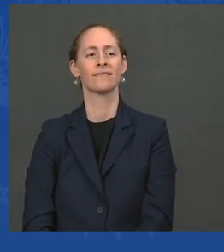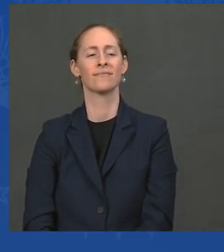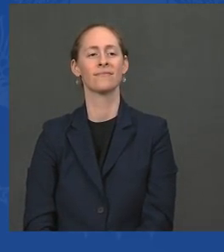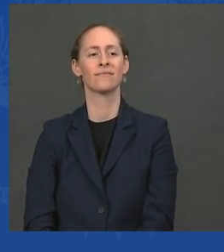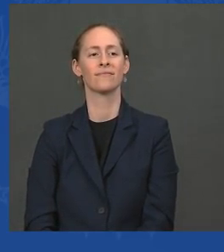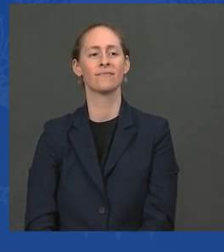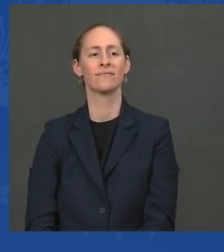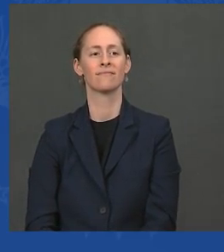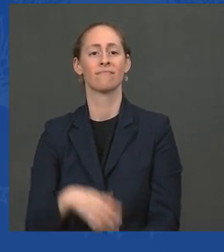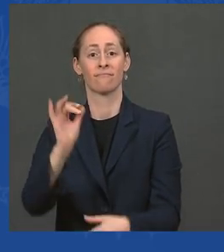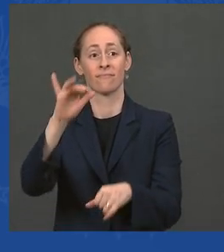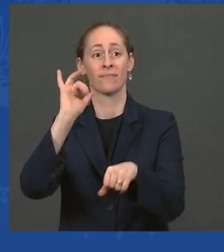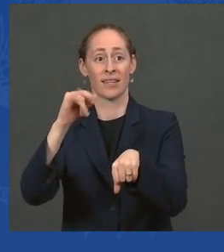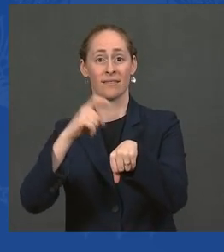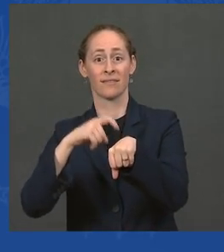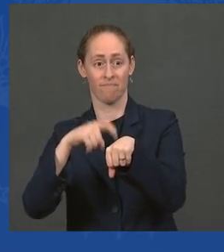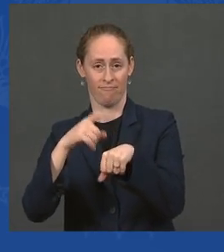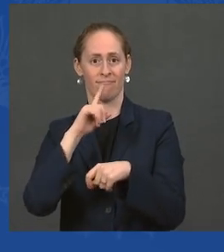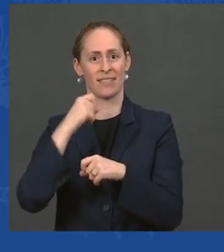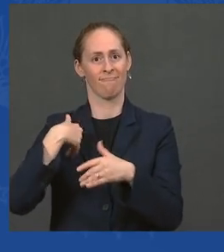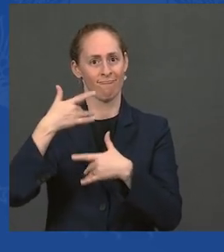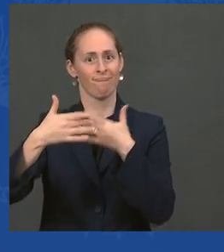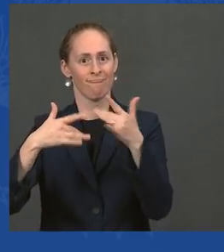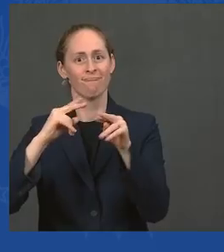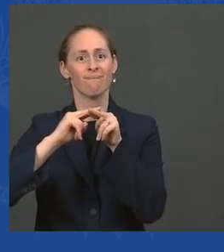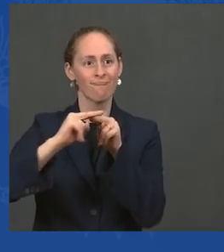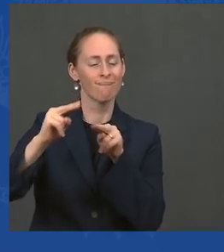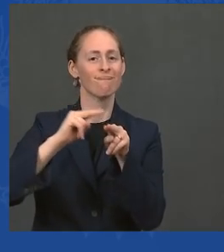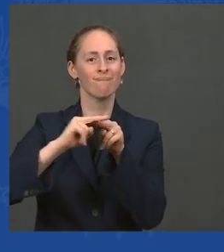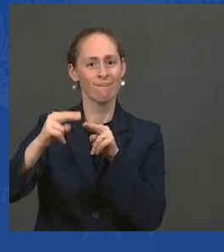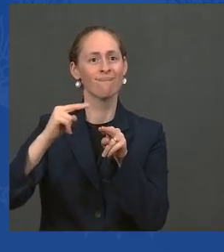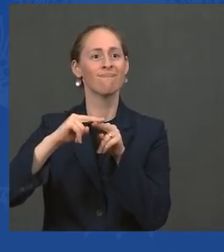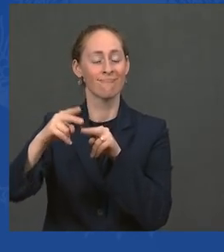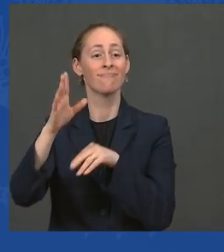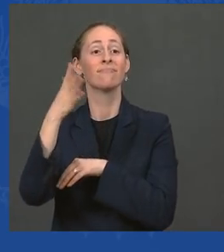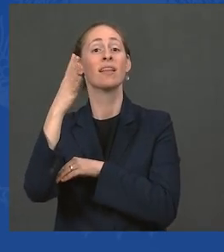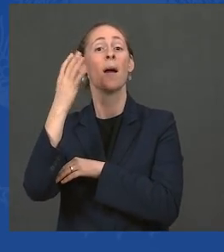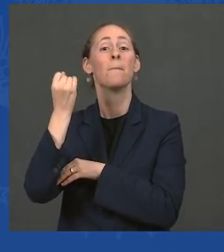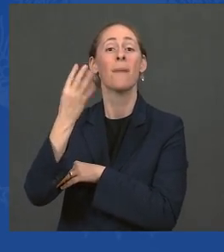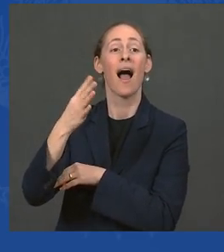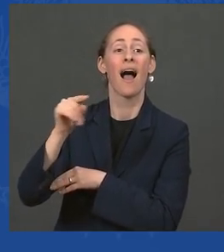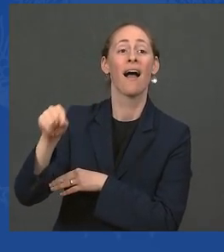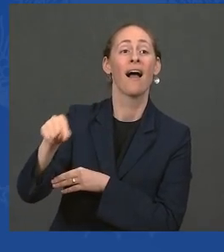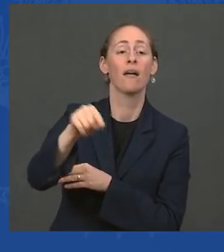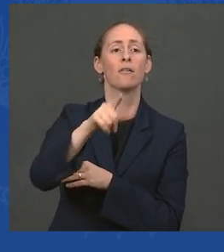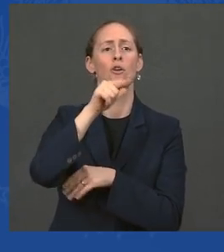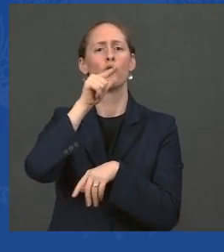And a lot of the folks in Amtrak became my family. Not a joke. I'd ride every day.